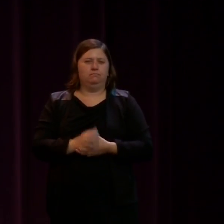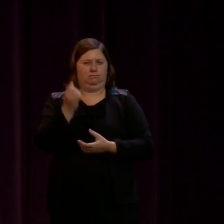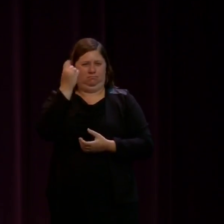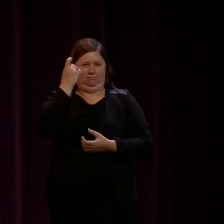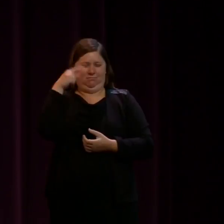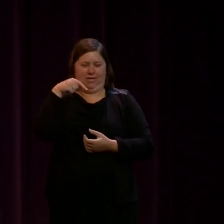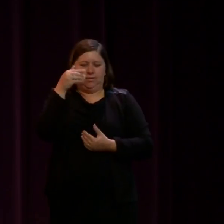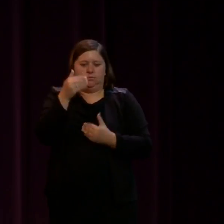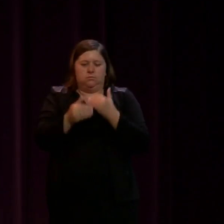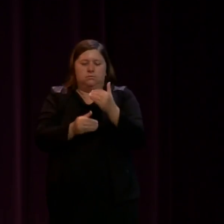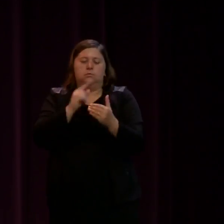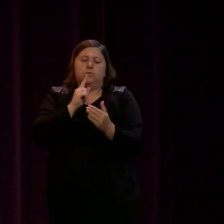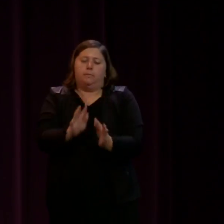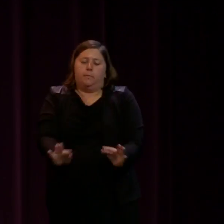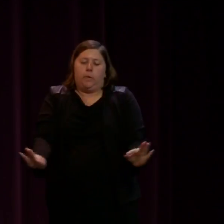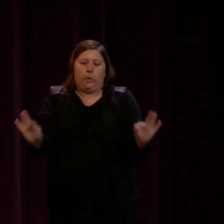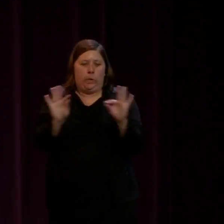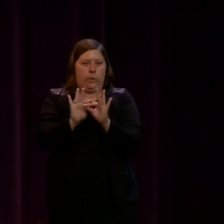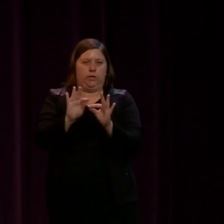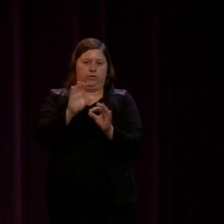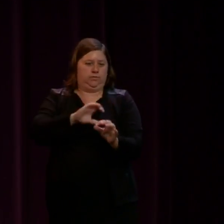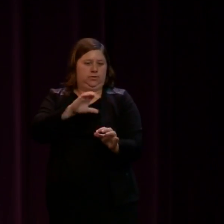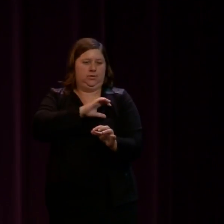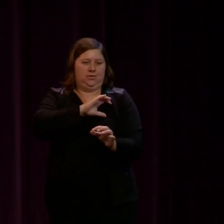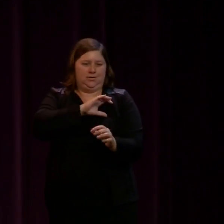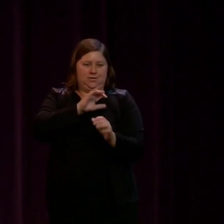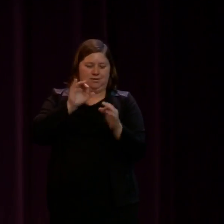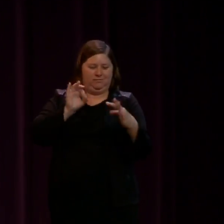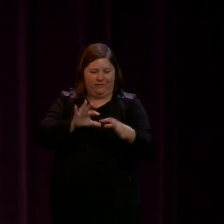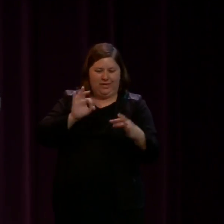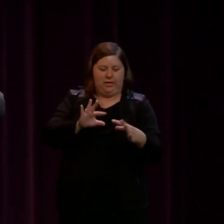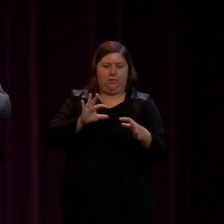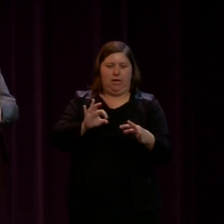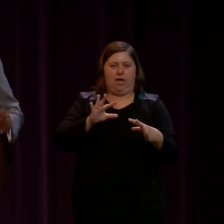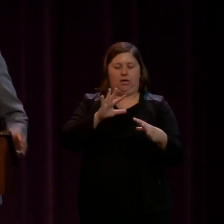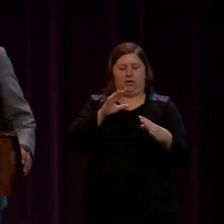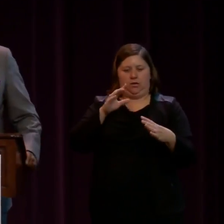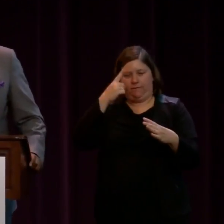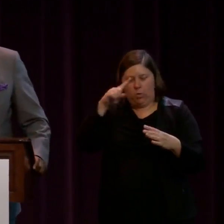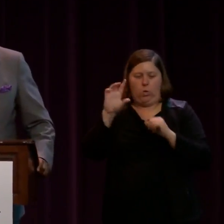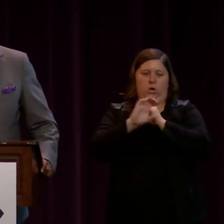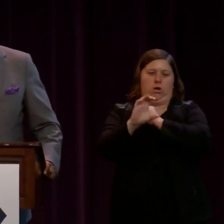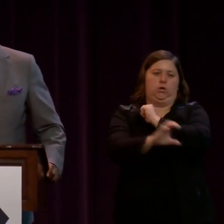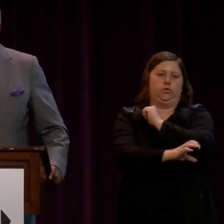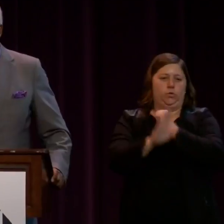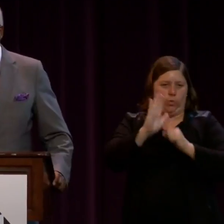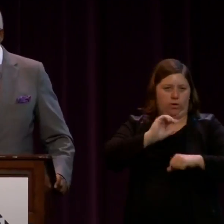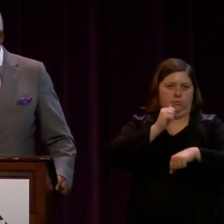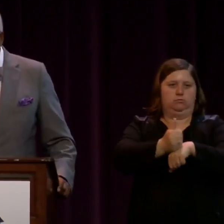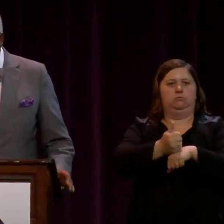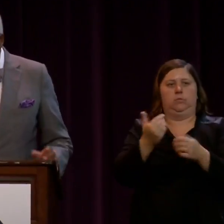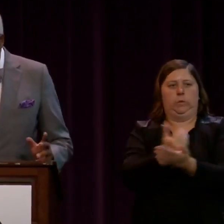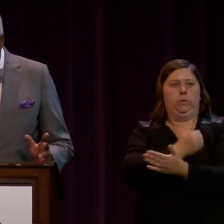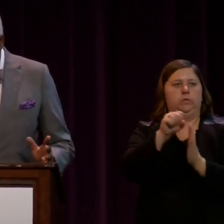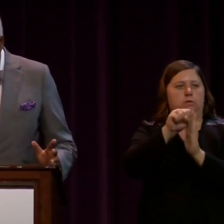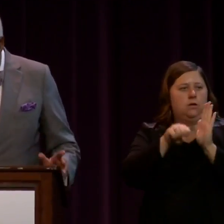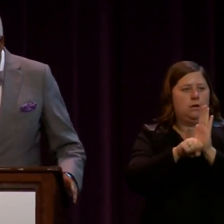PARTICIPATE AND PROVIDE INPUT INTO THAT DOCUMENT WHICH WILL BE THE CONSTITUTION FOR THE NEW STATE, AND WE ARE GOING TO TALK